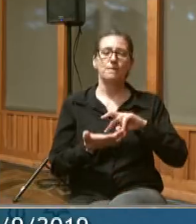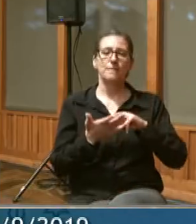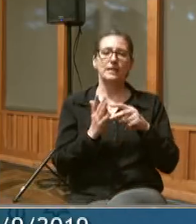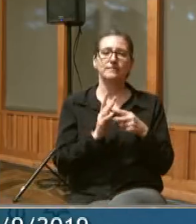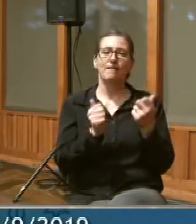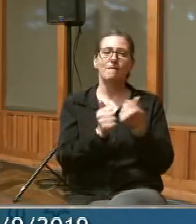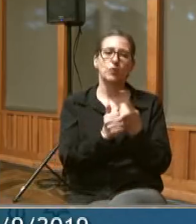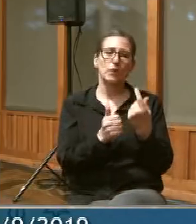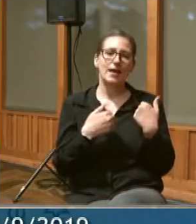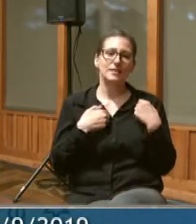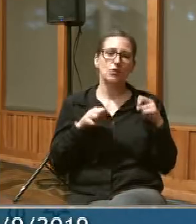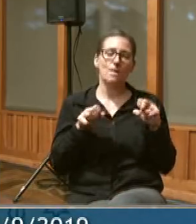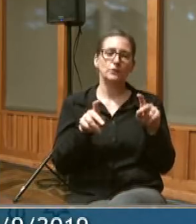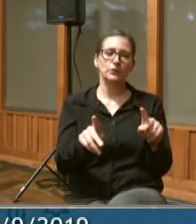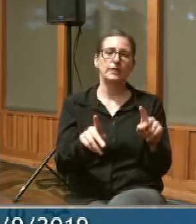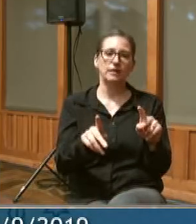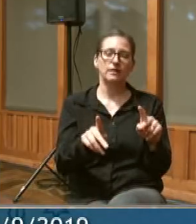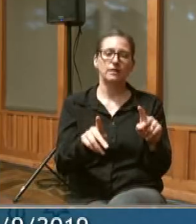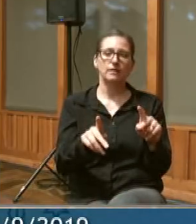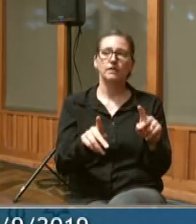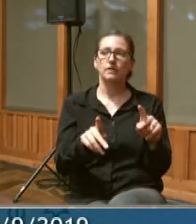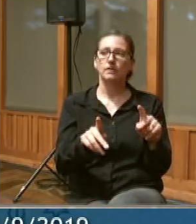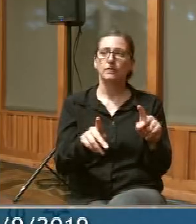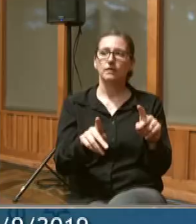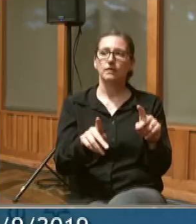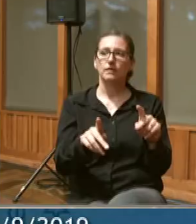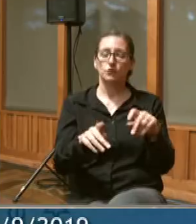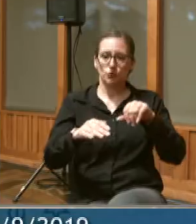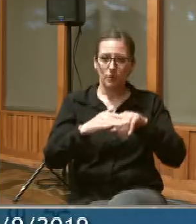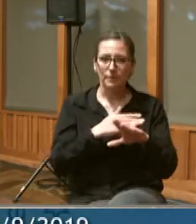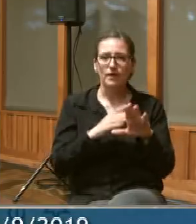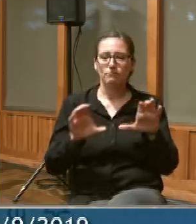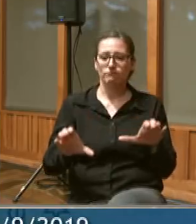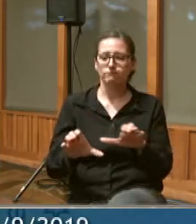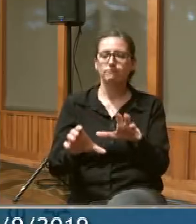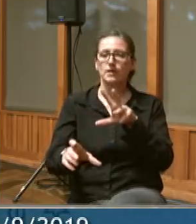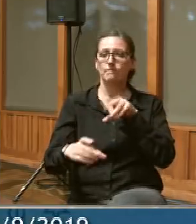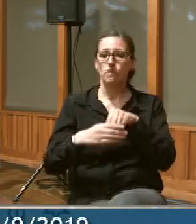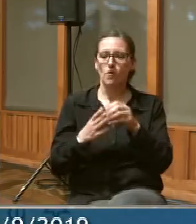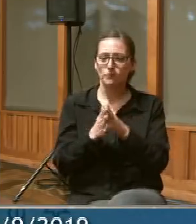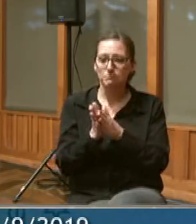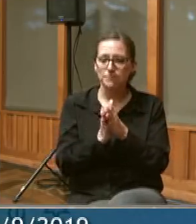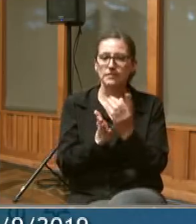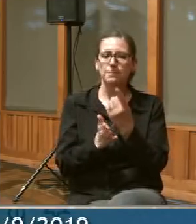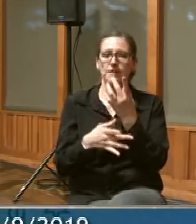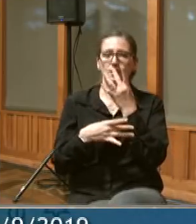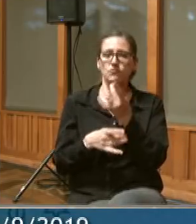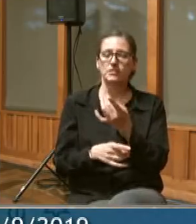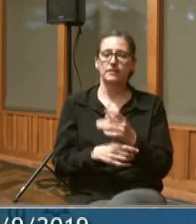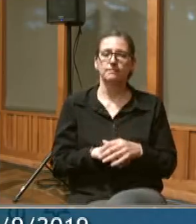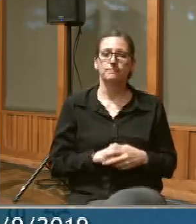OUR PENCILS IN THE PARK BUREAU. THAT'S RECREATION FOR ALL. I THINK THAT KIND OF MEANS THAT EVERYBODY HAS A CHANCE TO HAVE